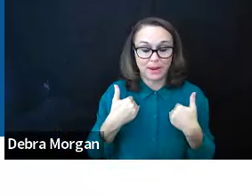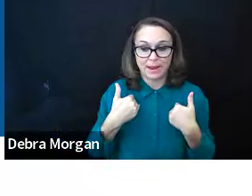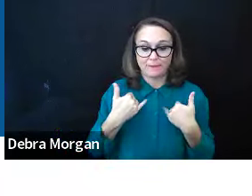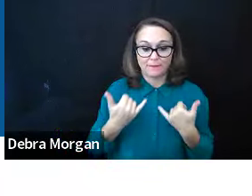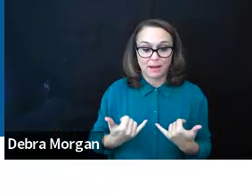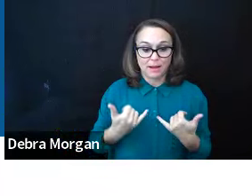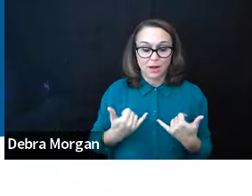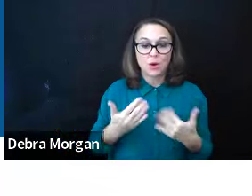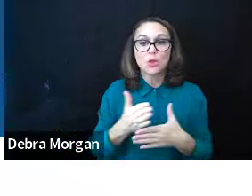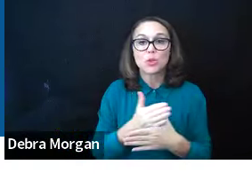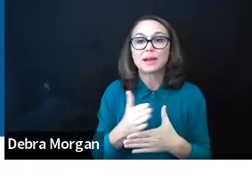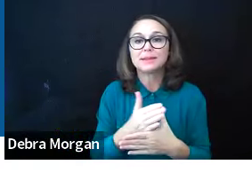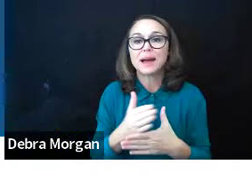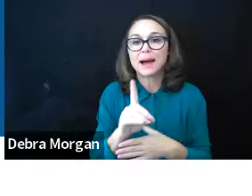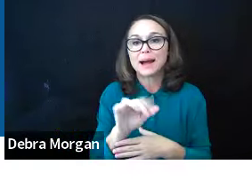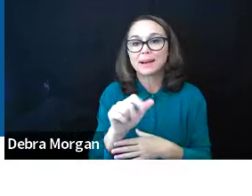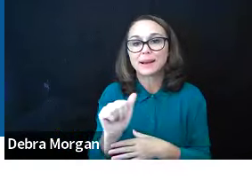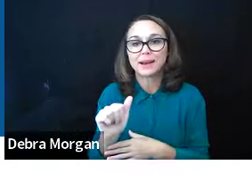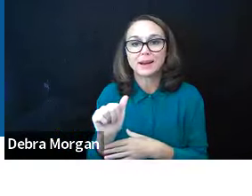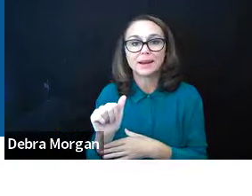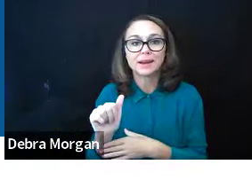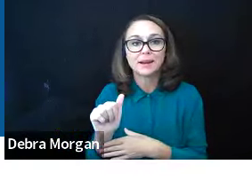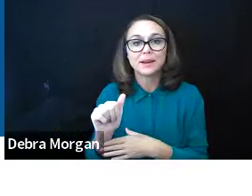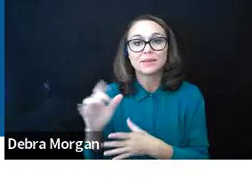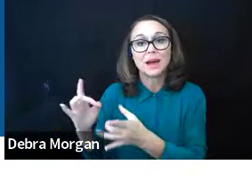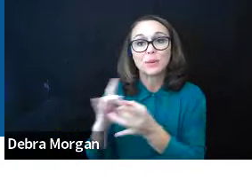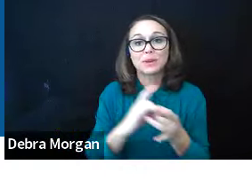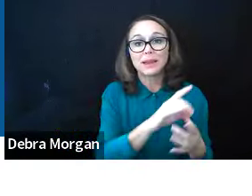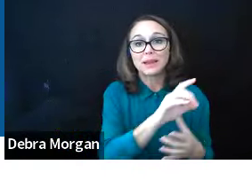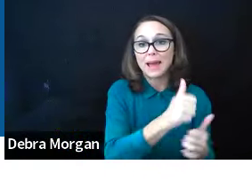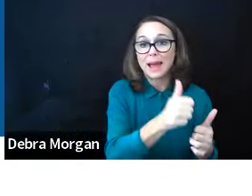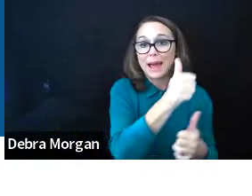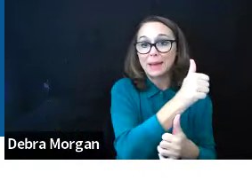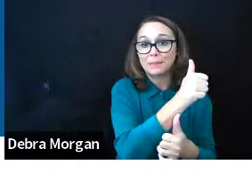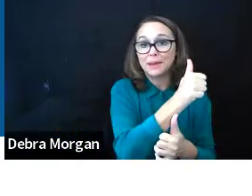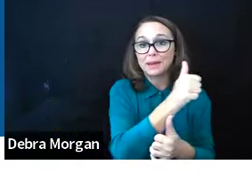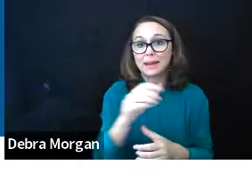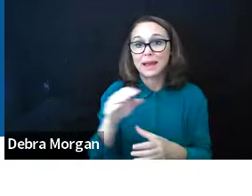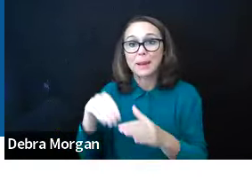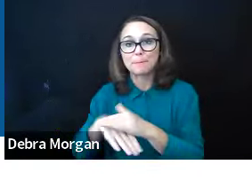agreement that would link administrative PFML data with birth certificate data to help understand